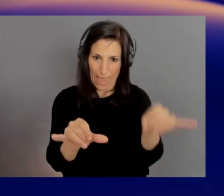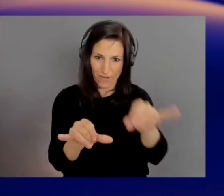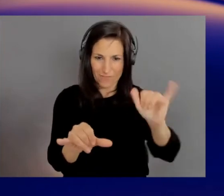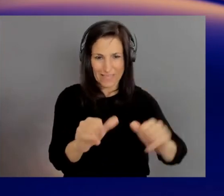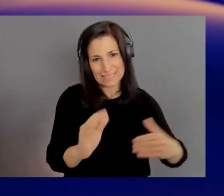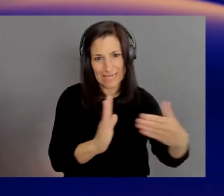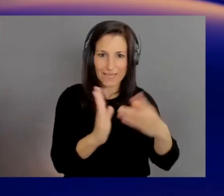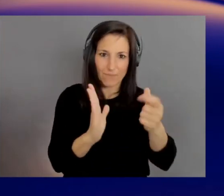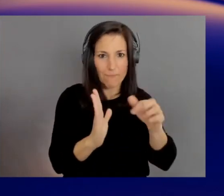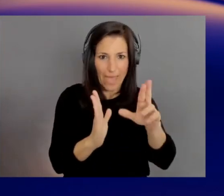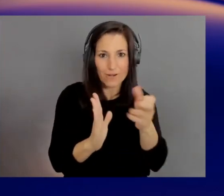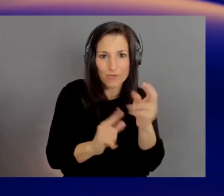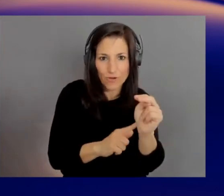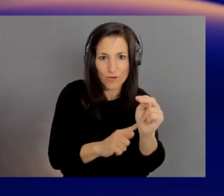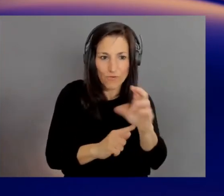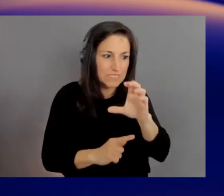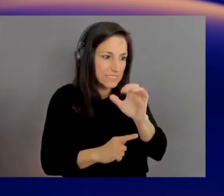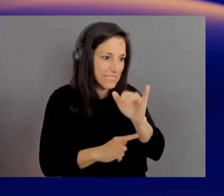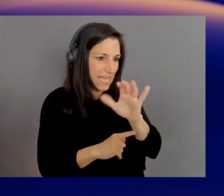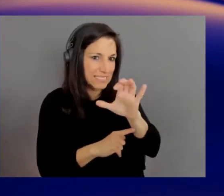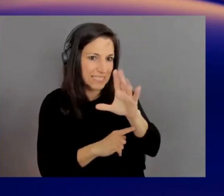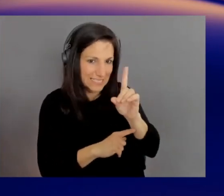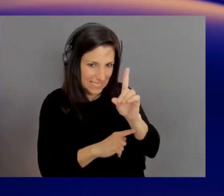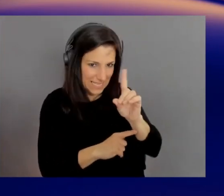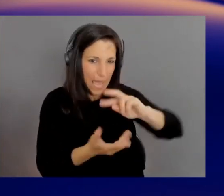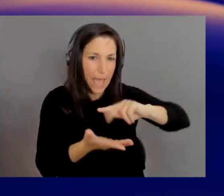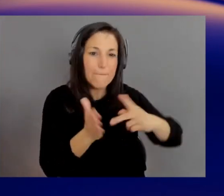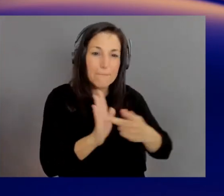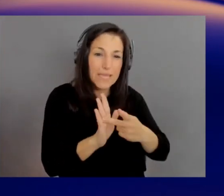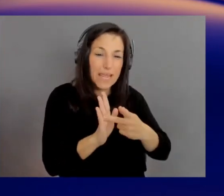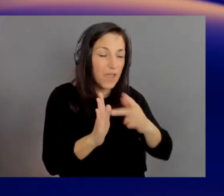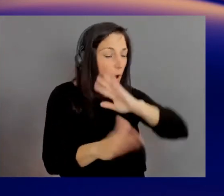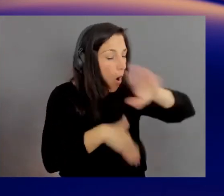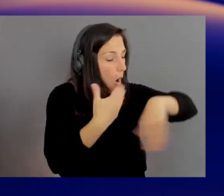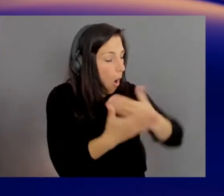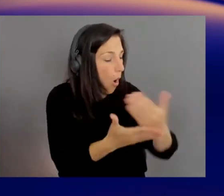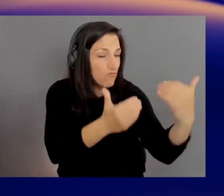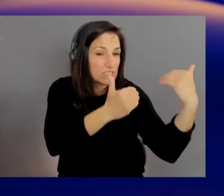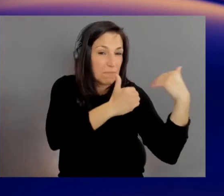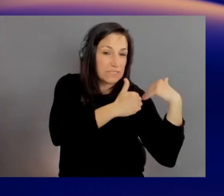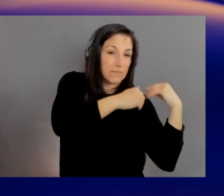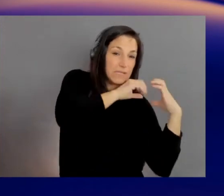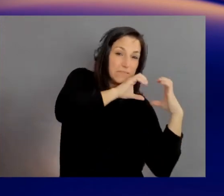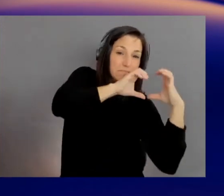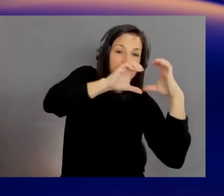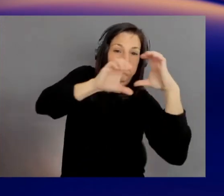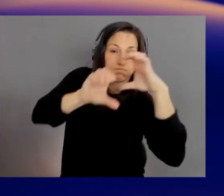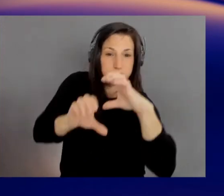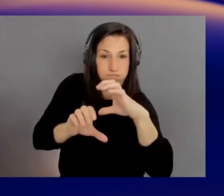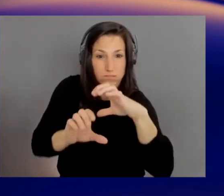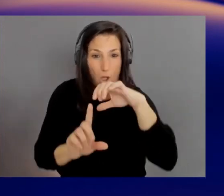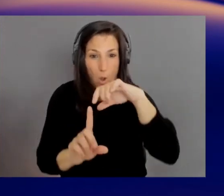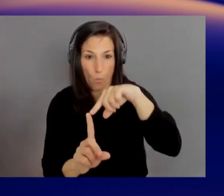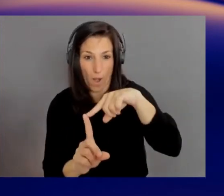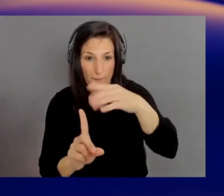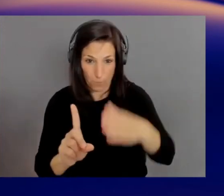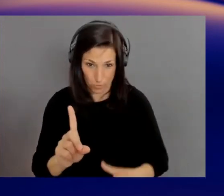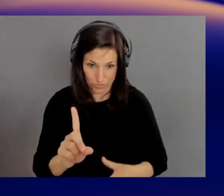where you put everything all responsibilities onto one person, right? Do you all see that in the data science world